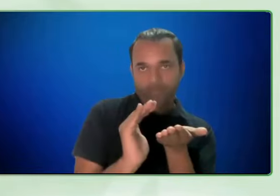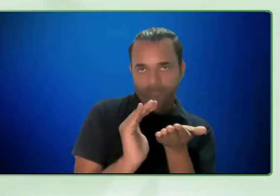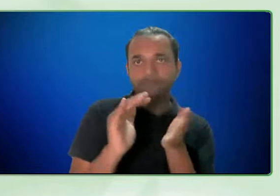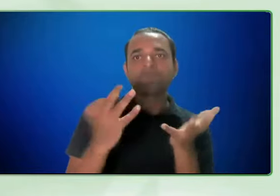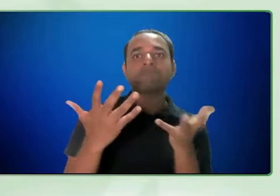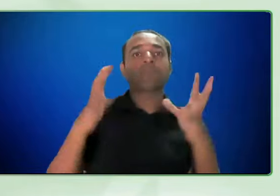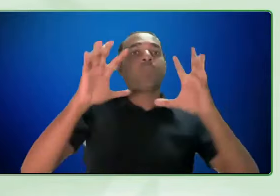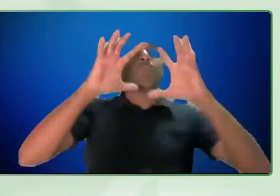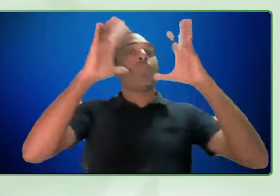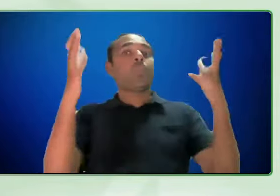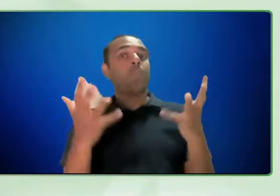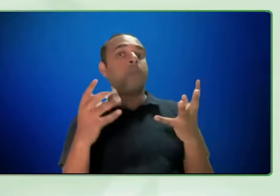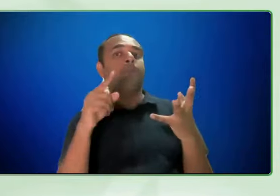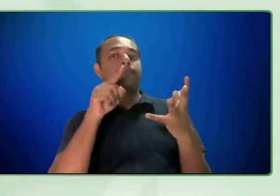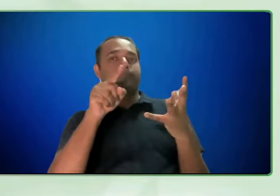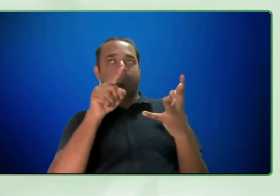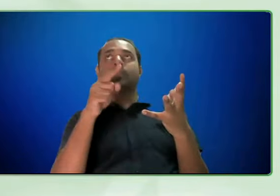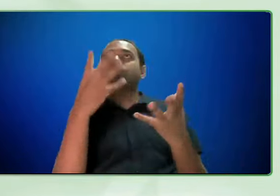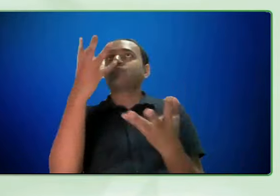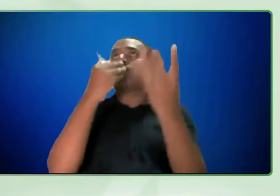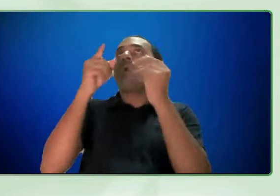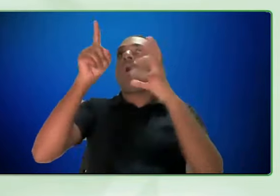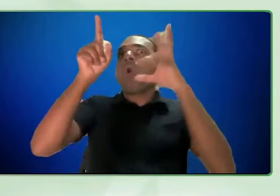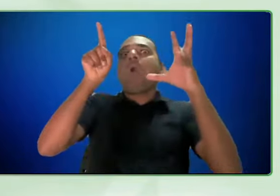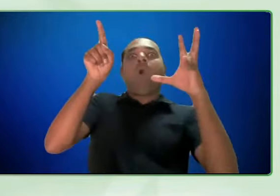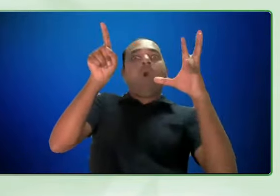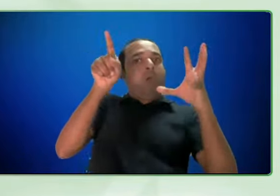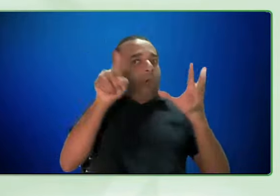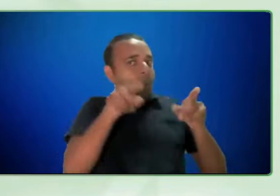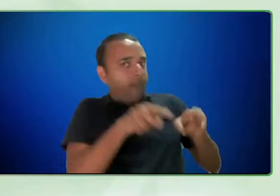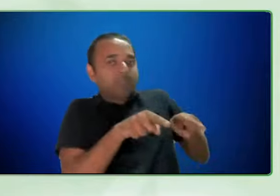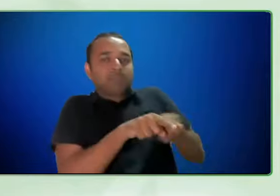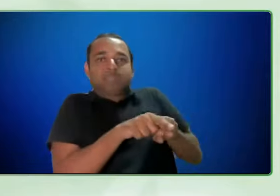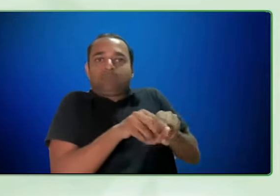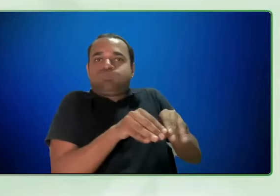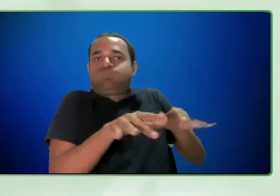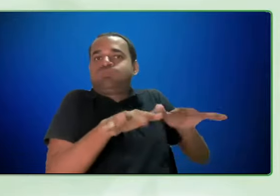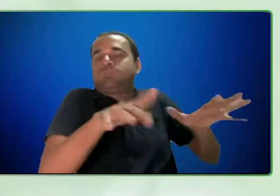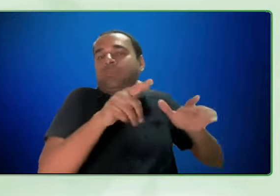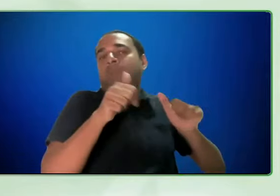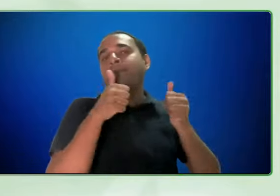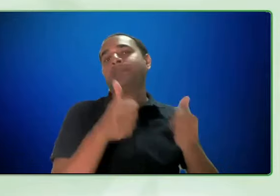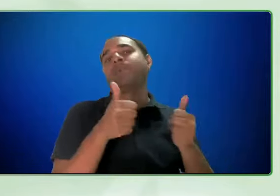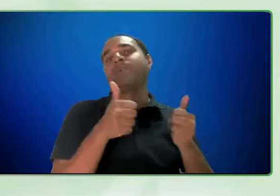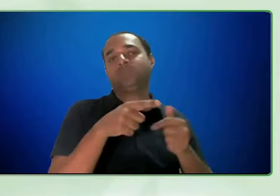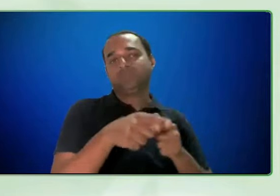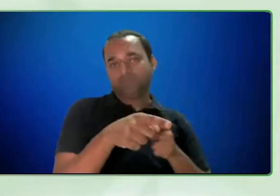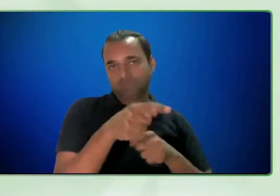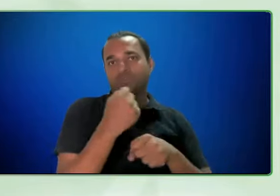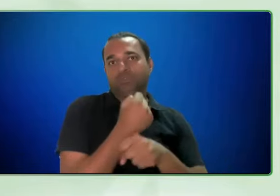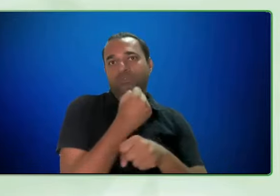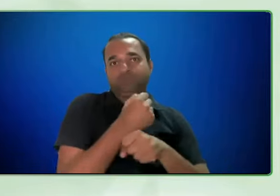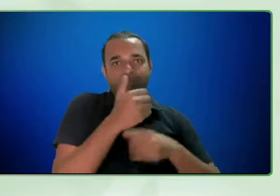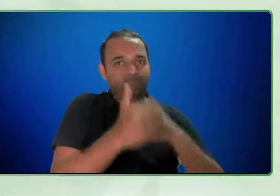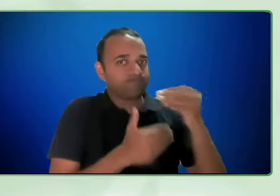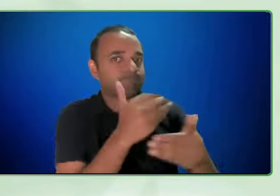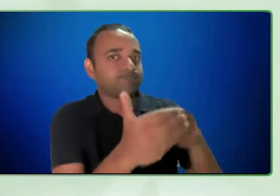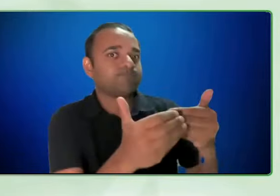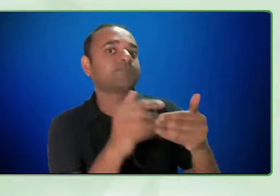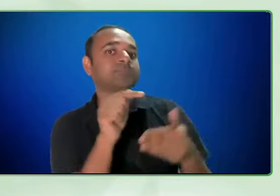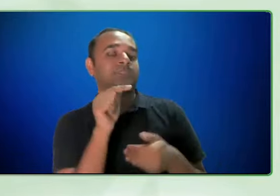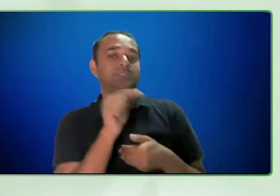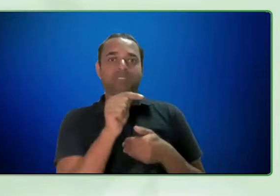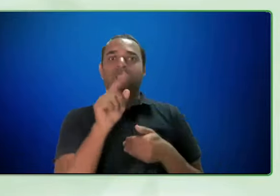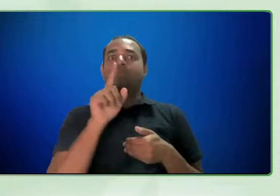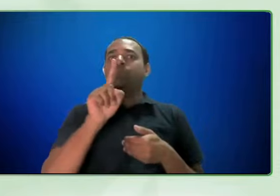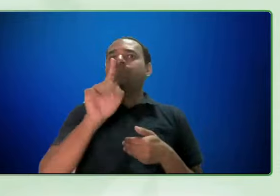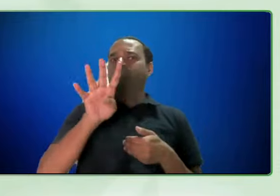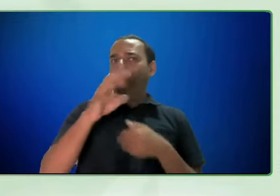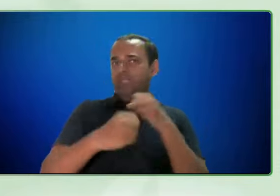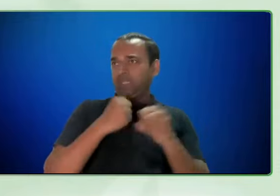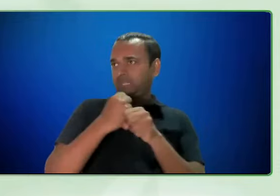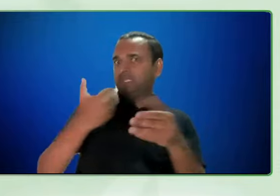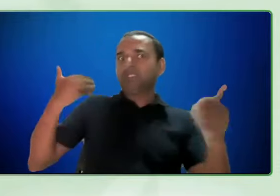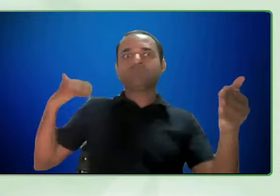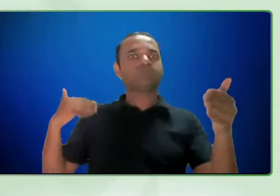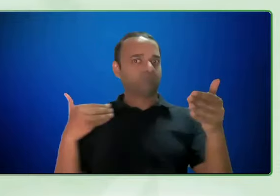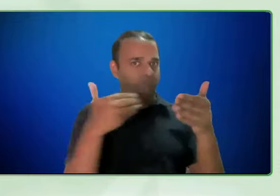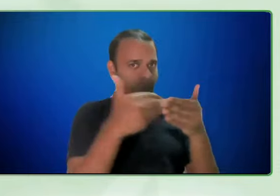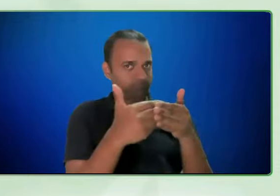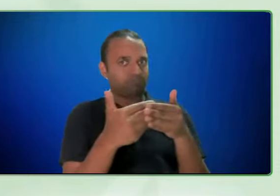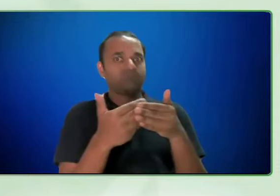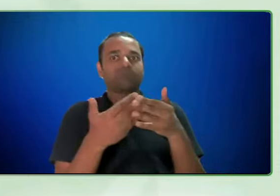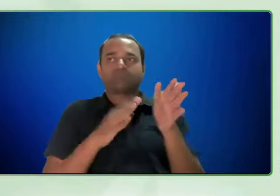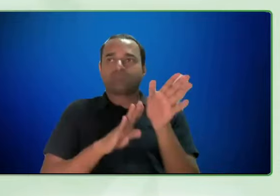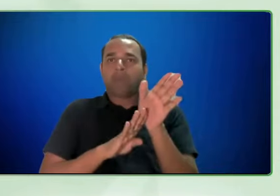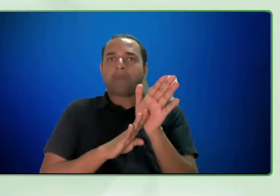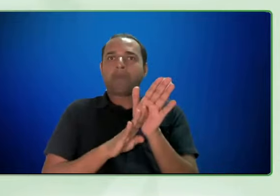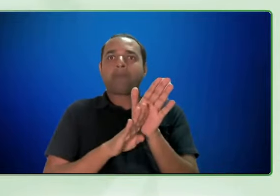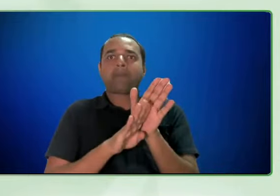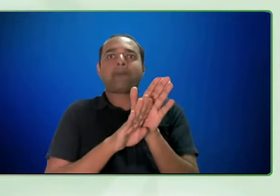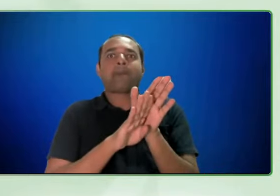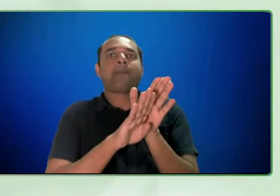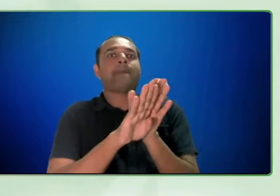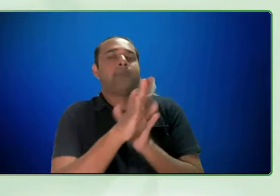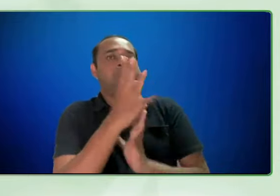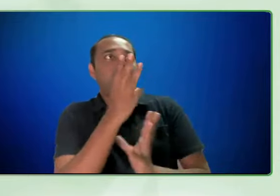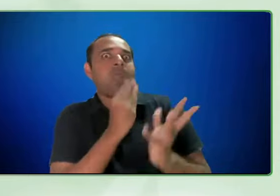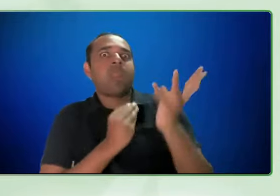are excited about it. I will speak about it in the forum created here with you. So I think what we